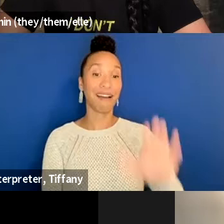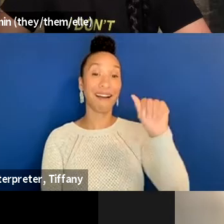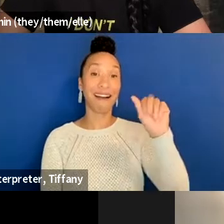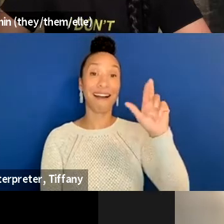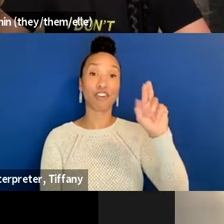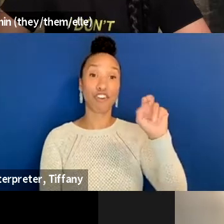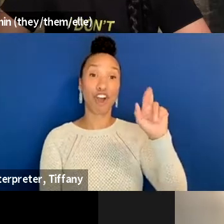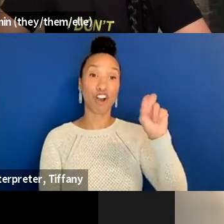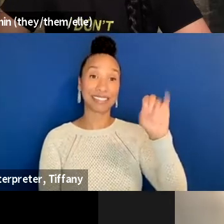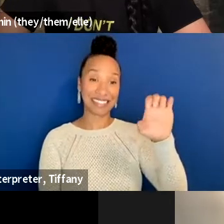Benjamin (they/them/elle): The rockaway.